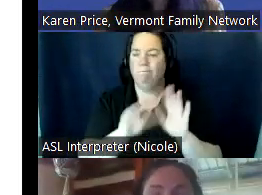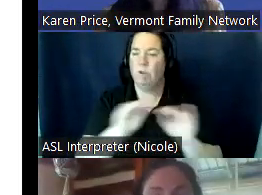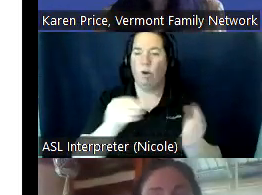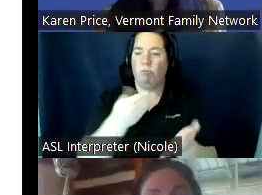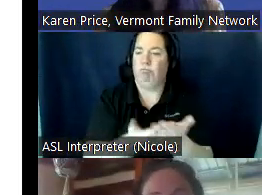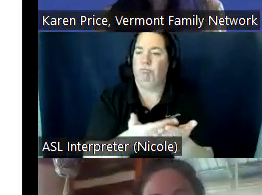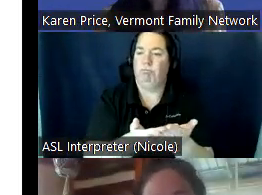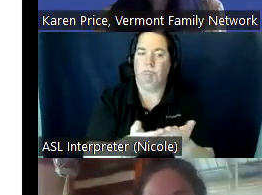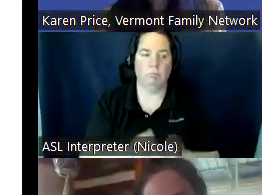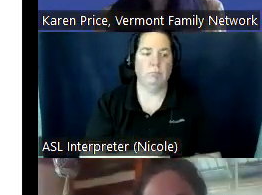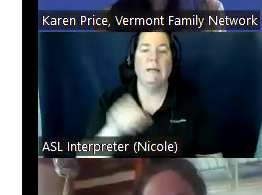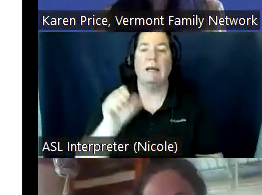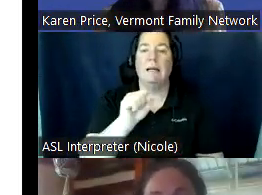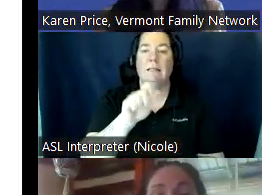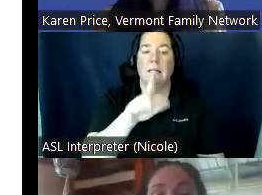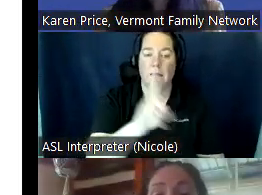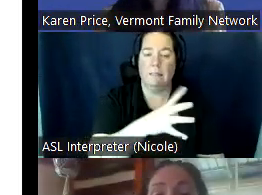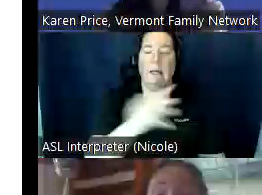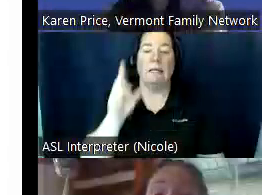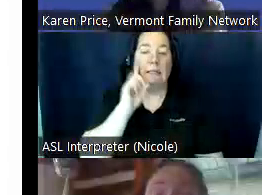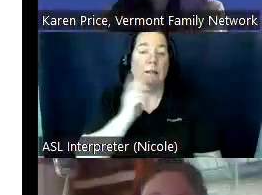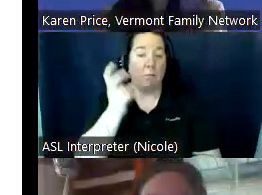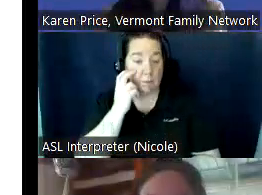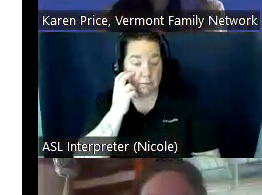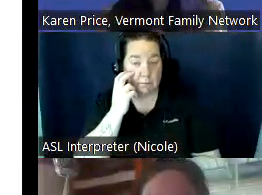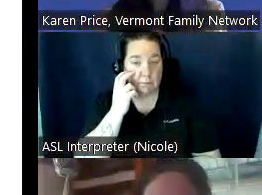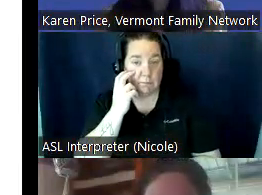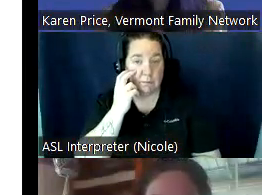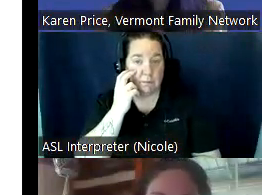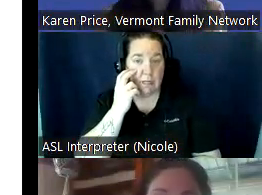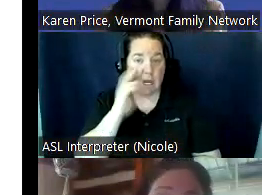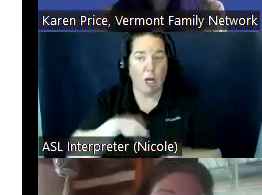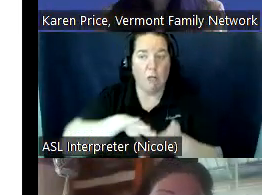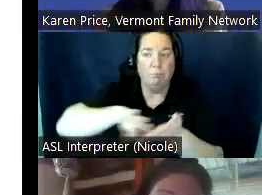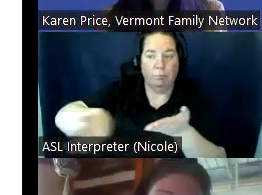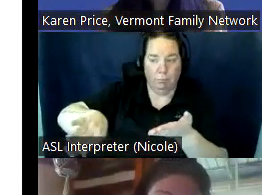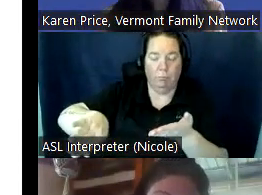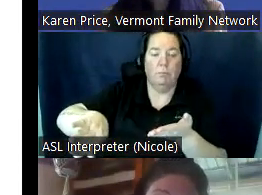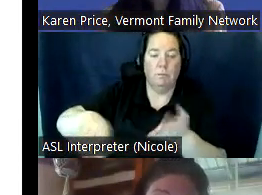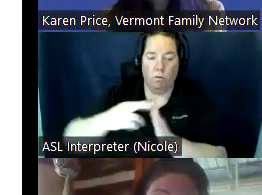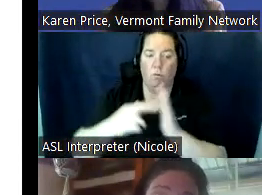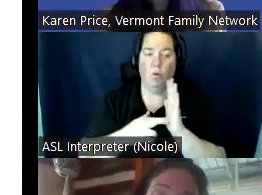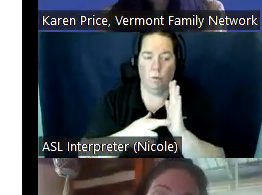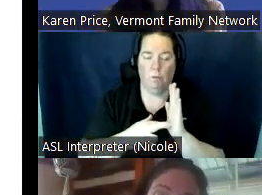SLD and deaf-blindness are excluded in the rule as the definitions of these categories already